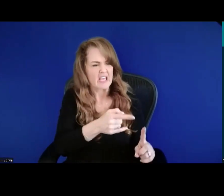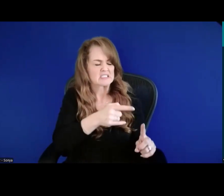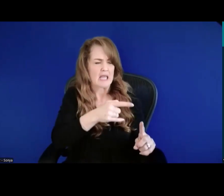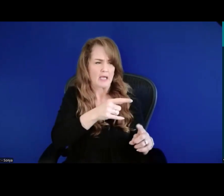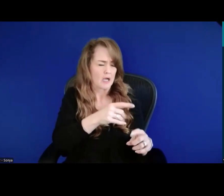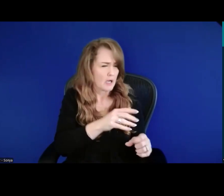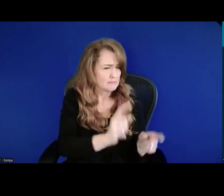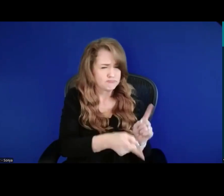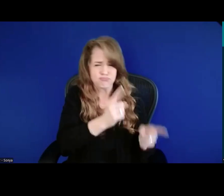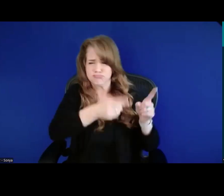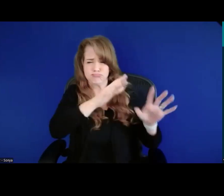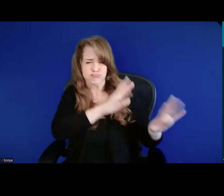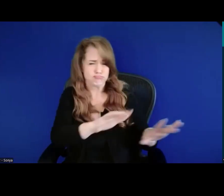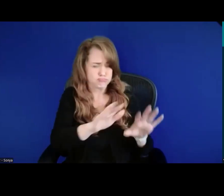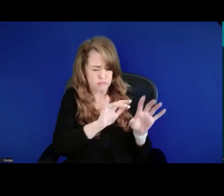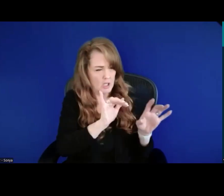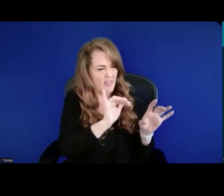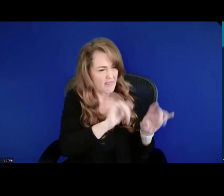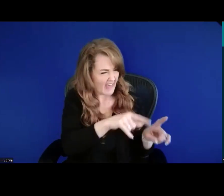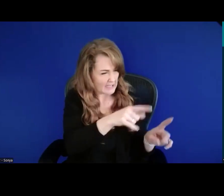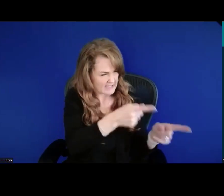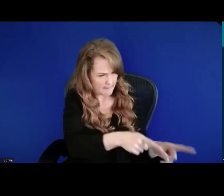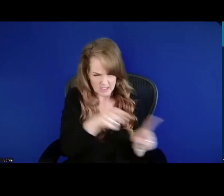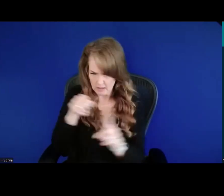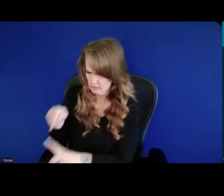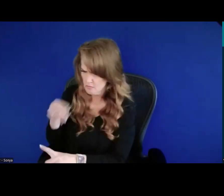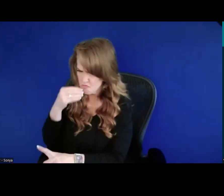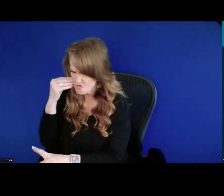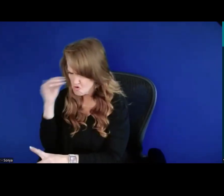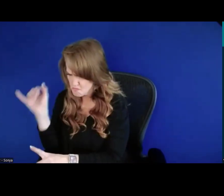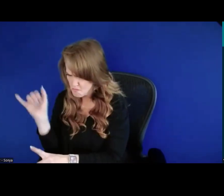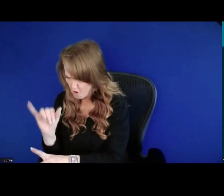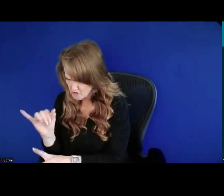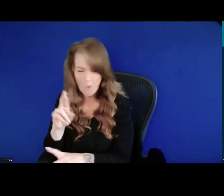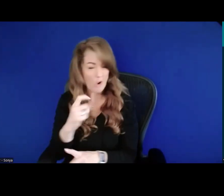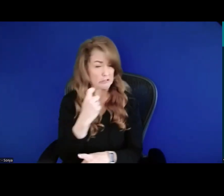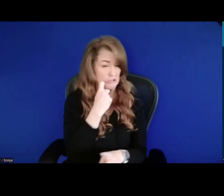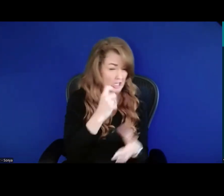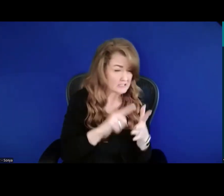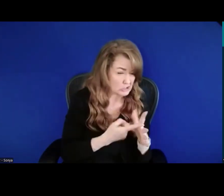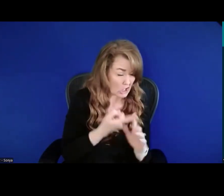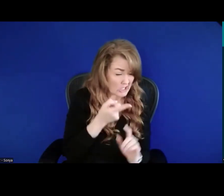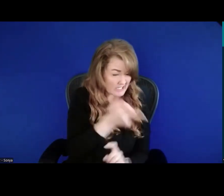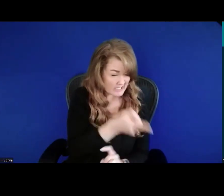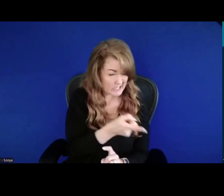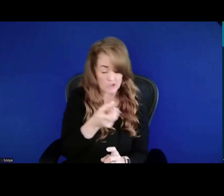having those frequent meltdowns at home, or have they just started having frequent meltdowns at home? So perhaps it